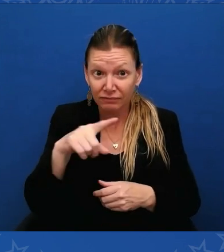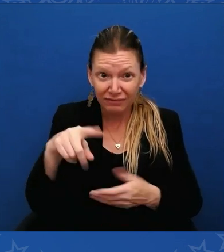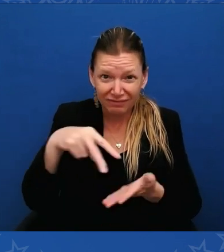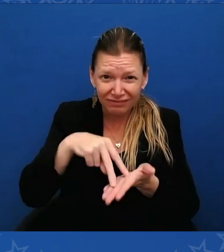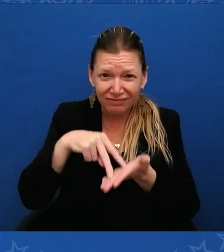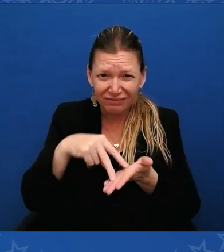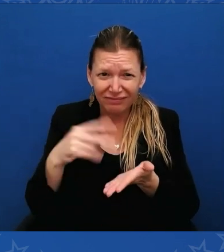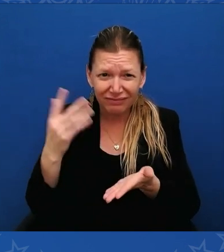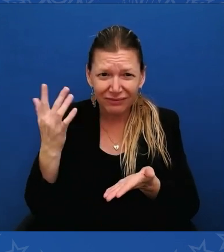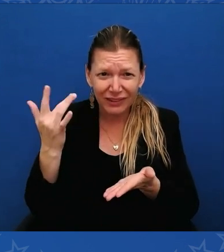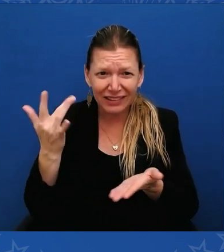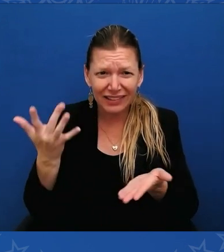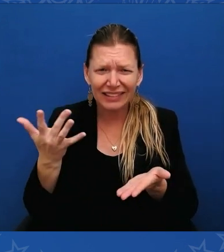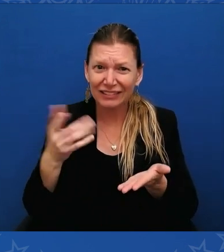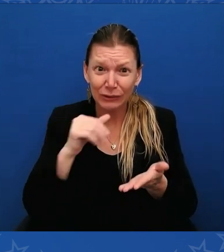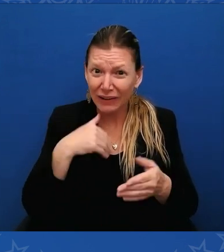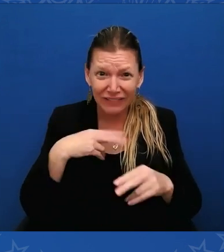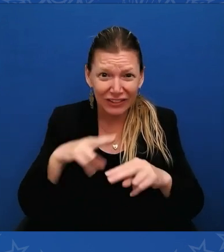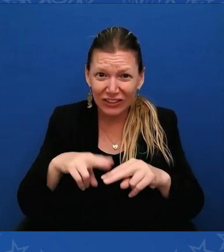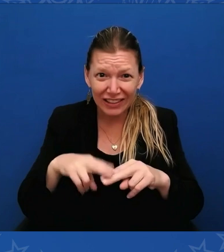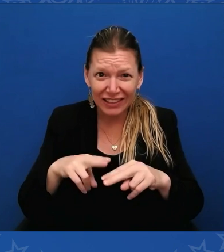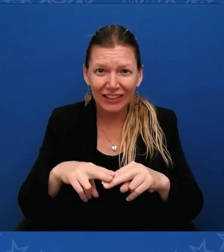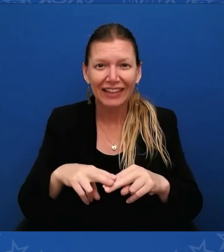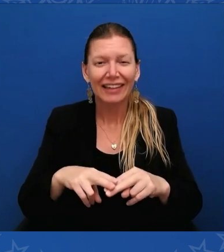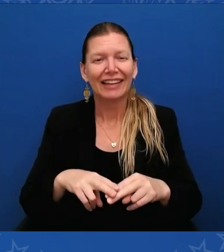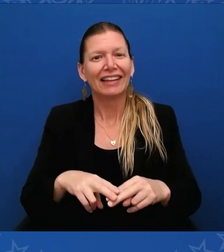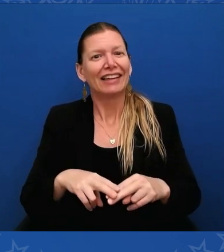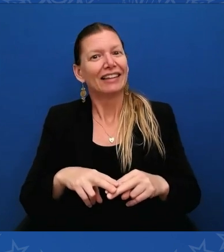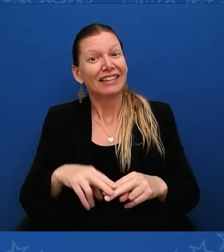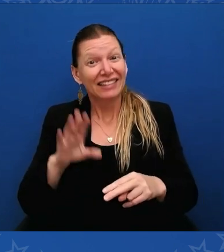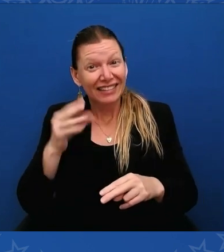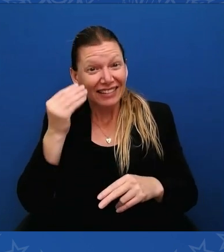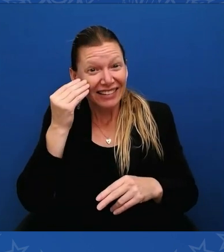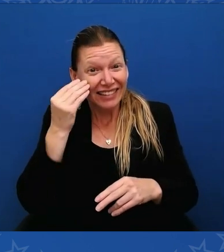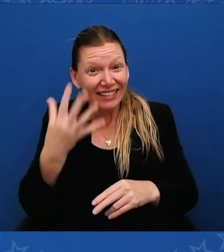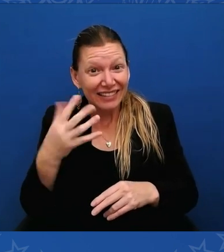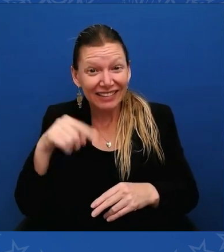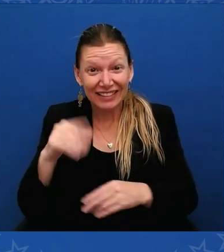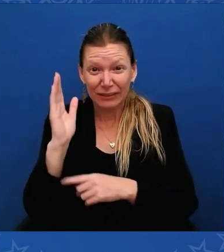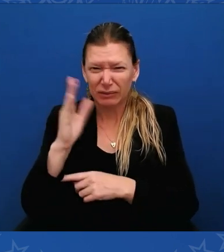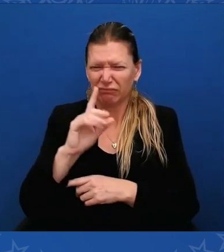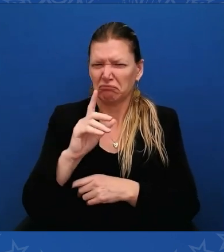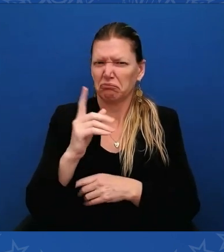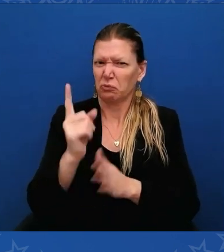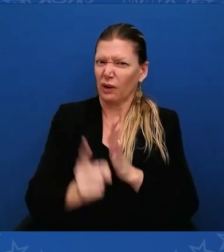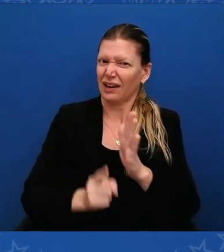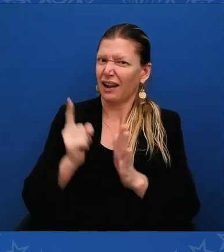Well, the speech is only an hour and 20 minutes long. I just listened to a Trump speech, so --